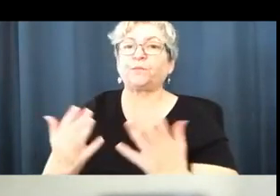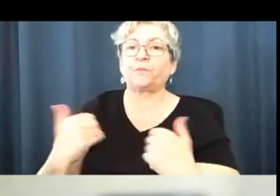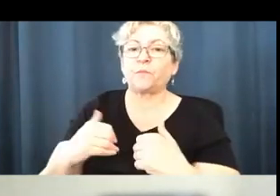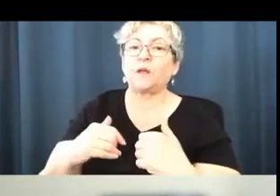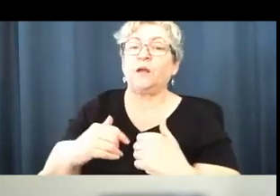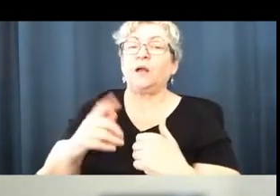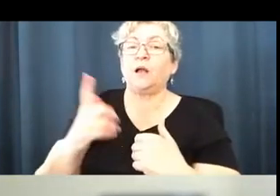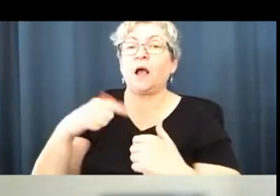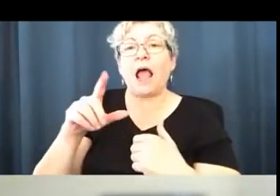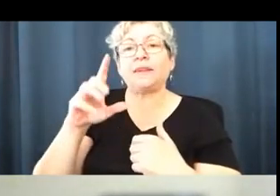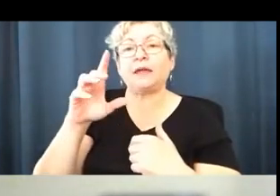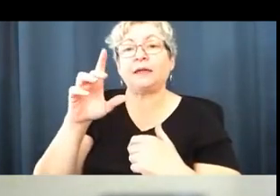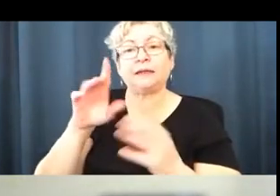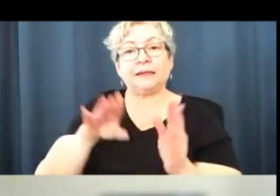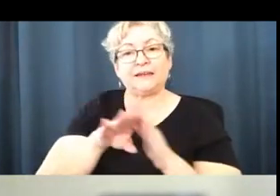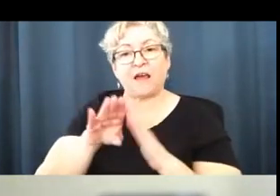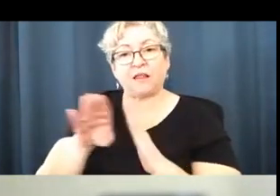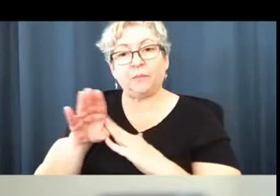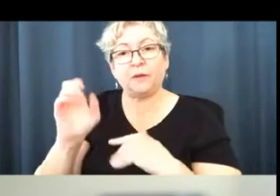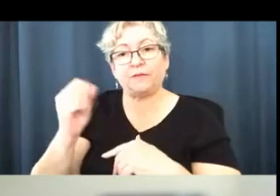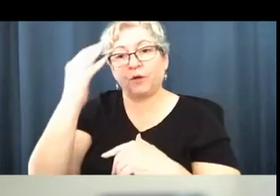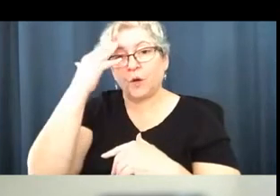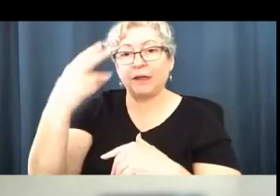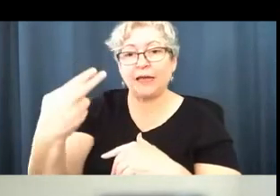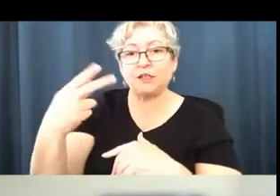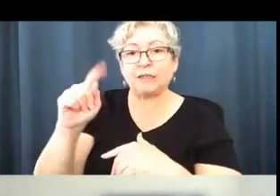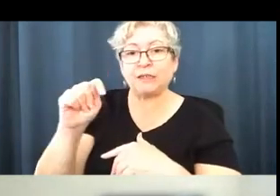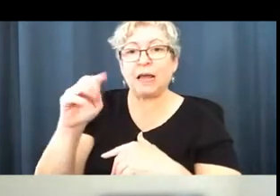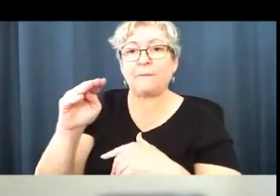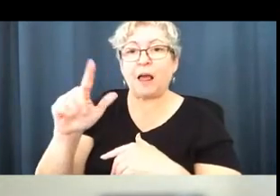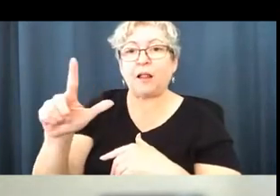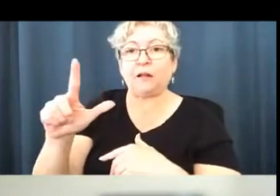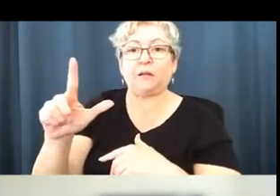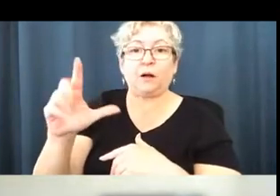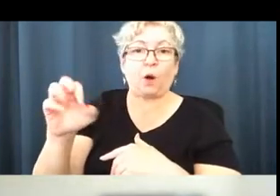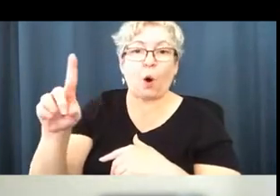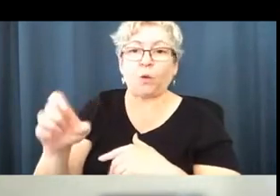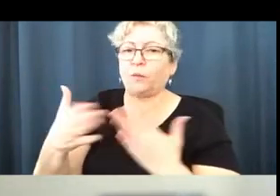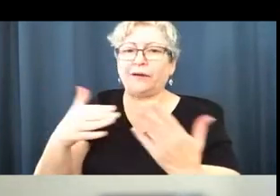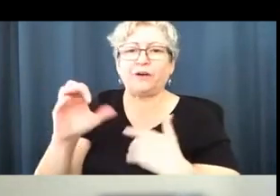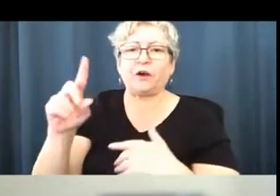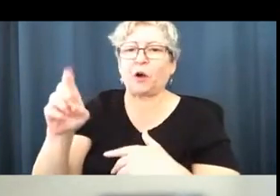He has to know the actual HTML code or whichever code. What if he's building apps different code,